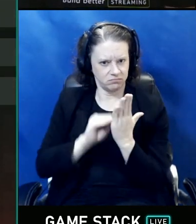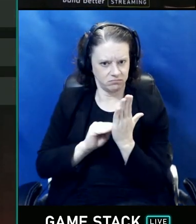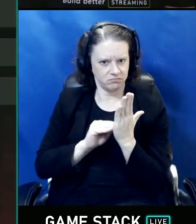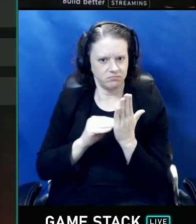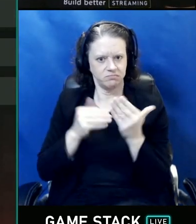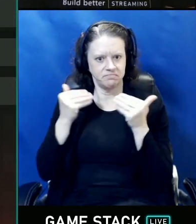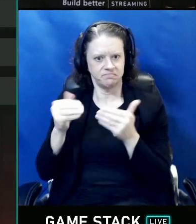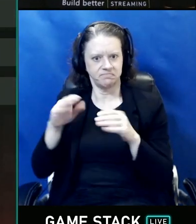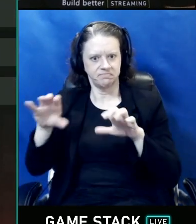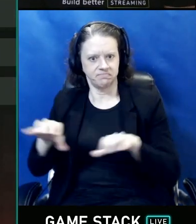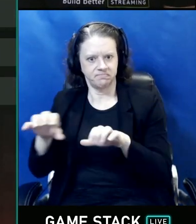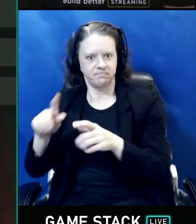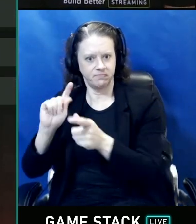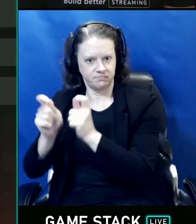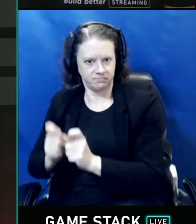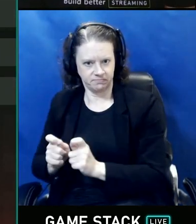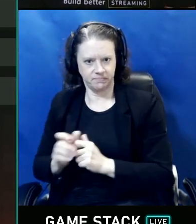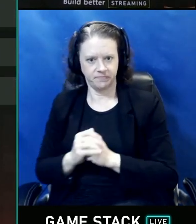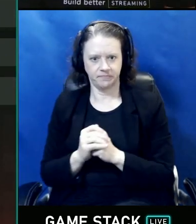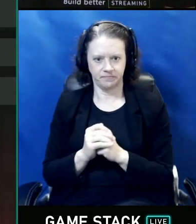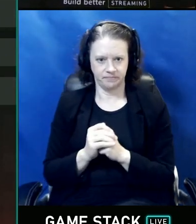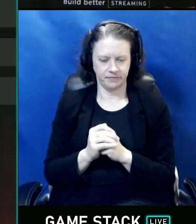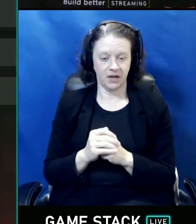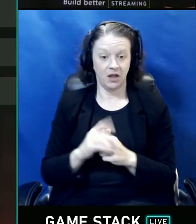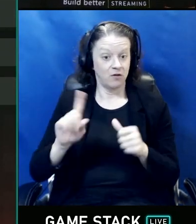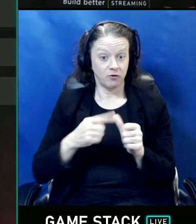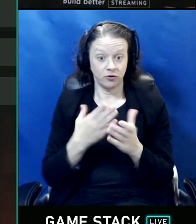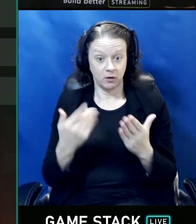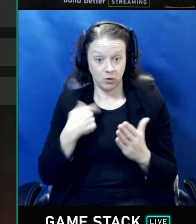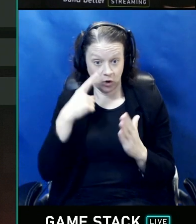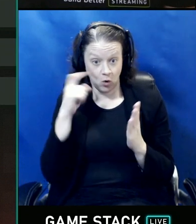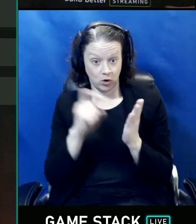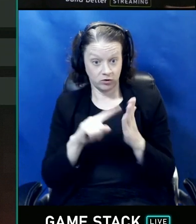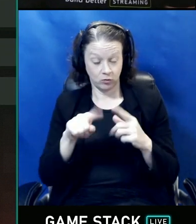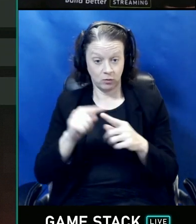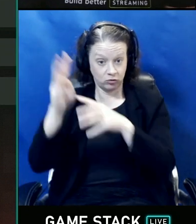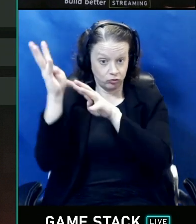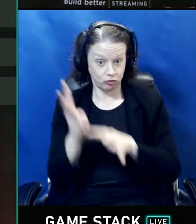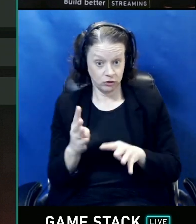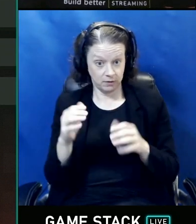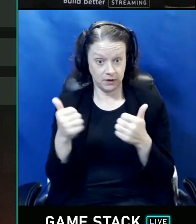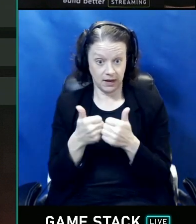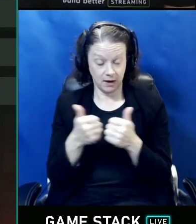Now one of the first things that we notice when we stream games, is that on a mobile device there